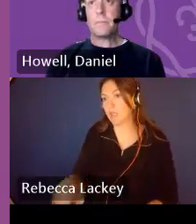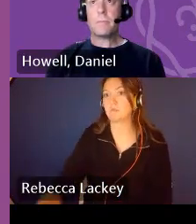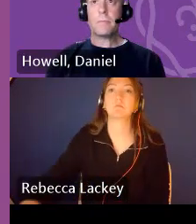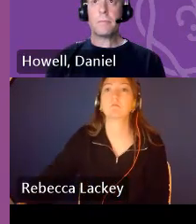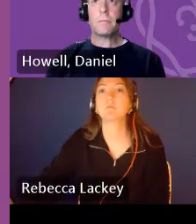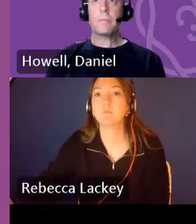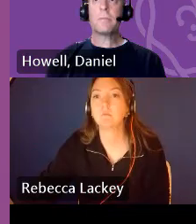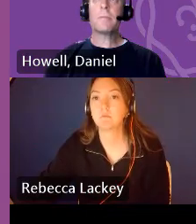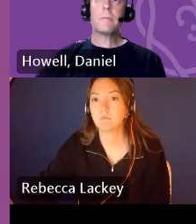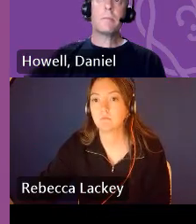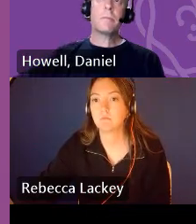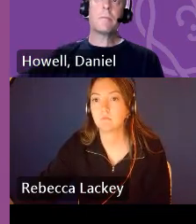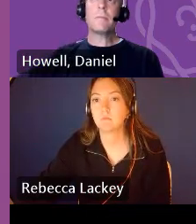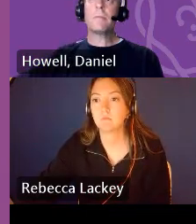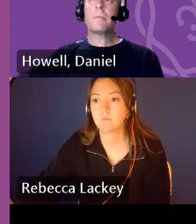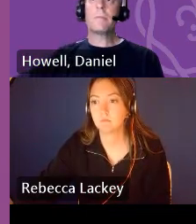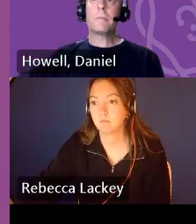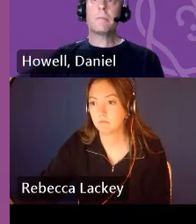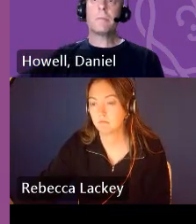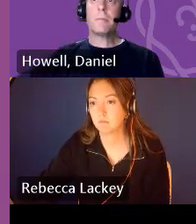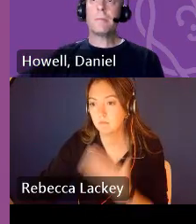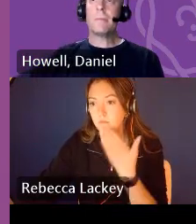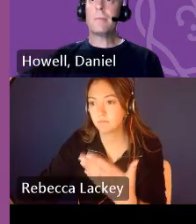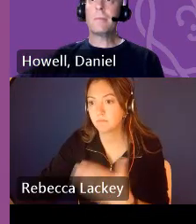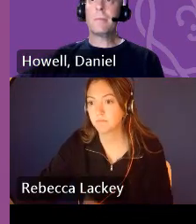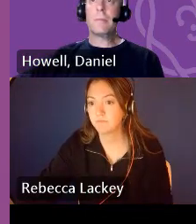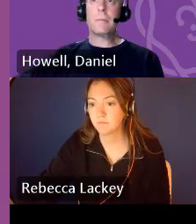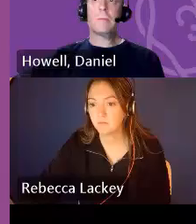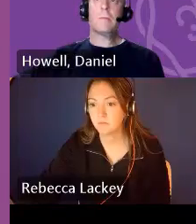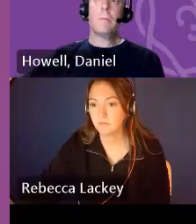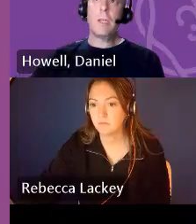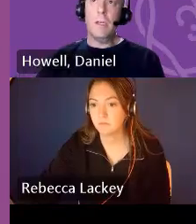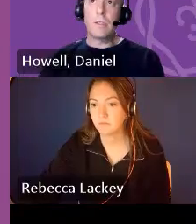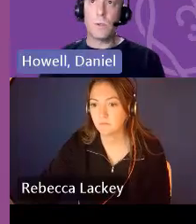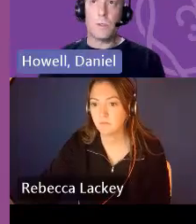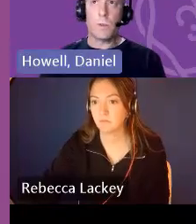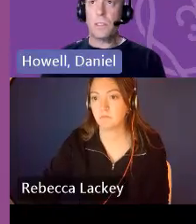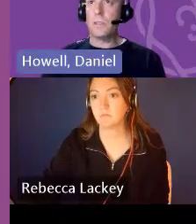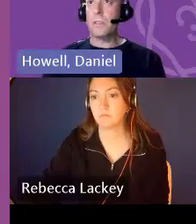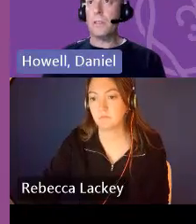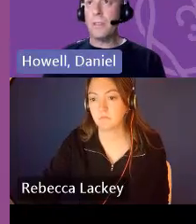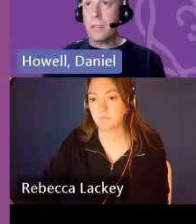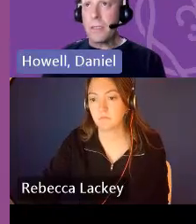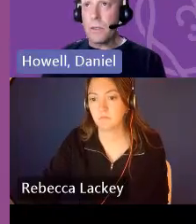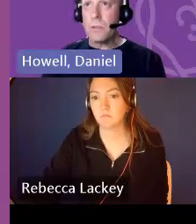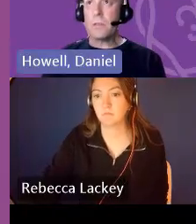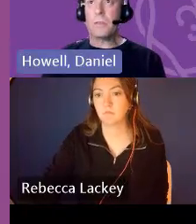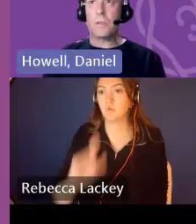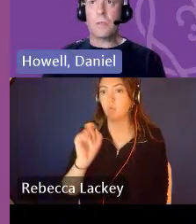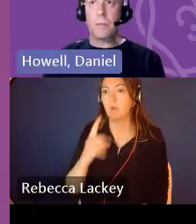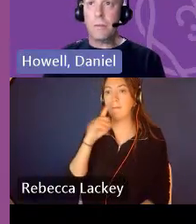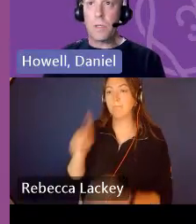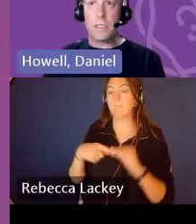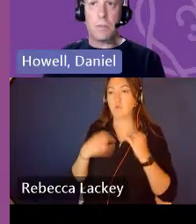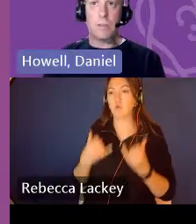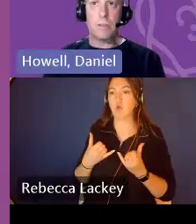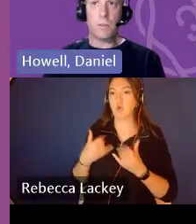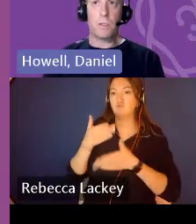I'd appreciate that. Thank you. So, there's a question on the current truck weight limit. Would